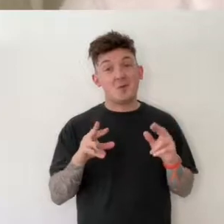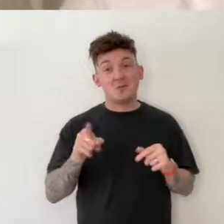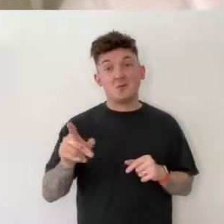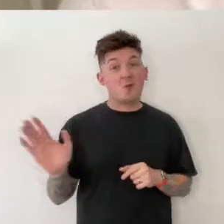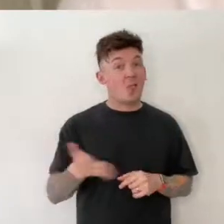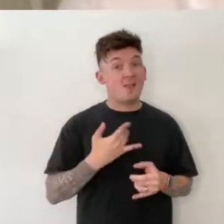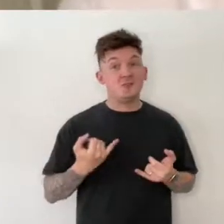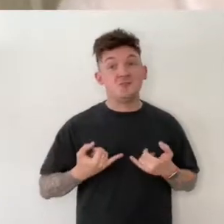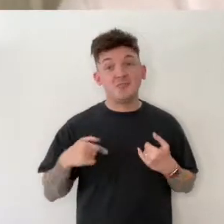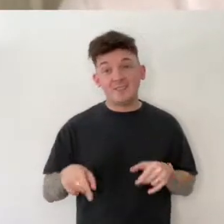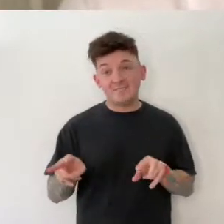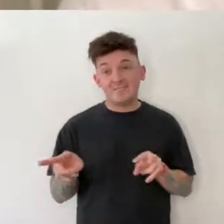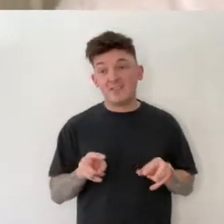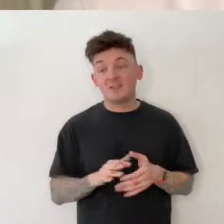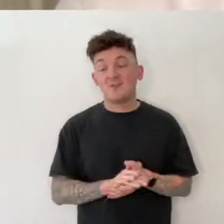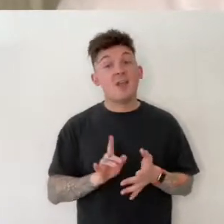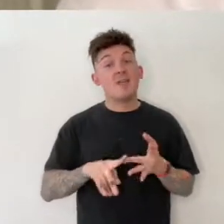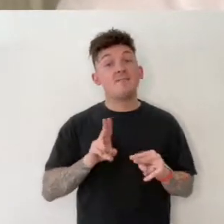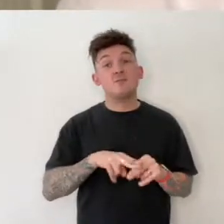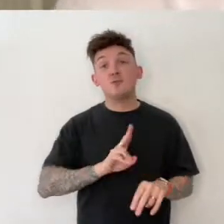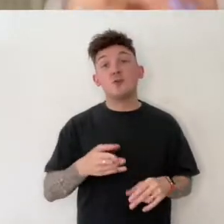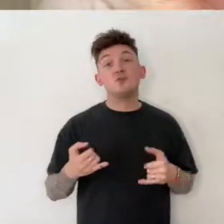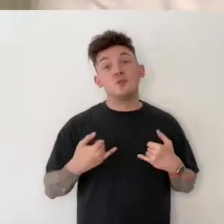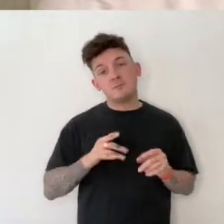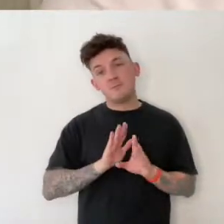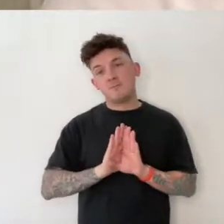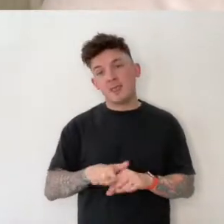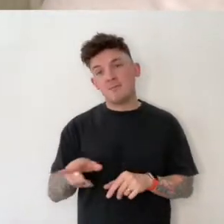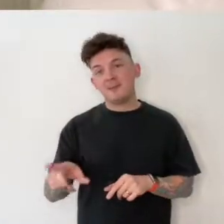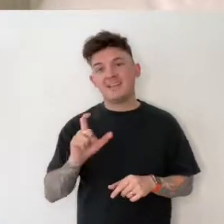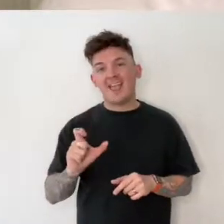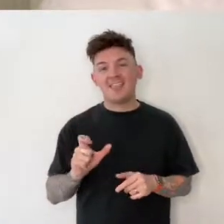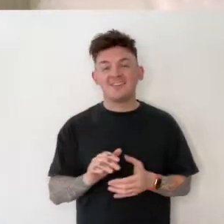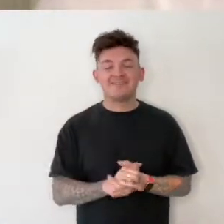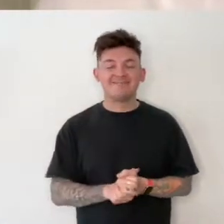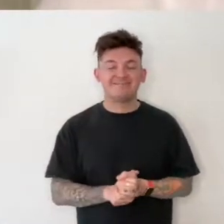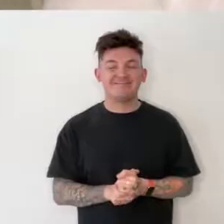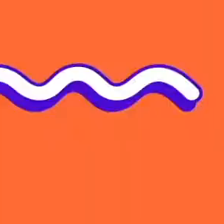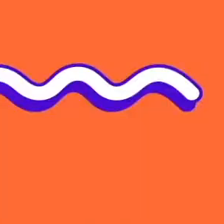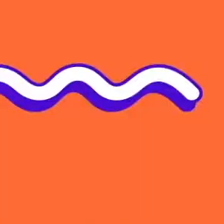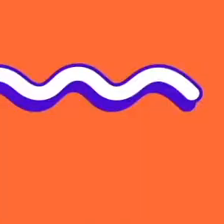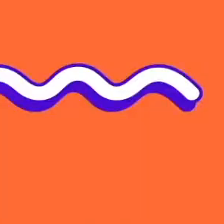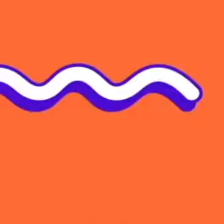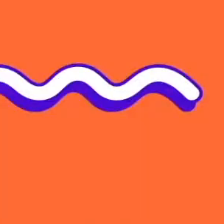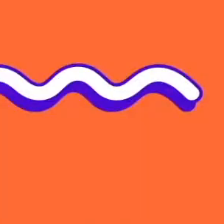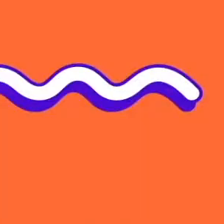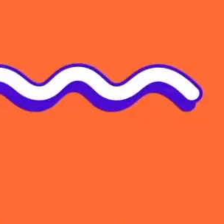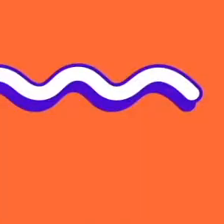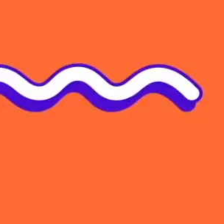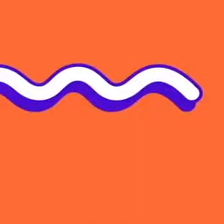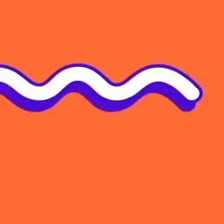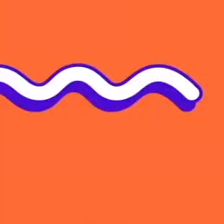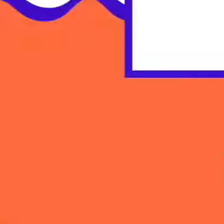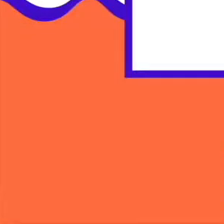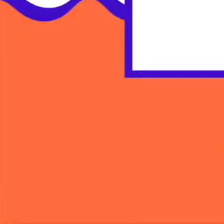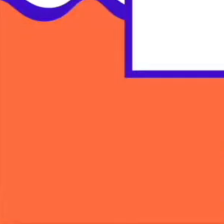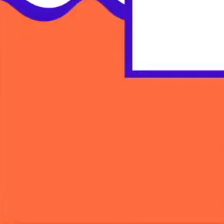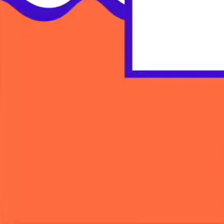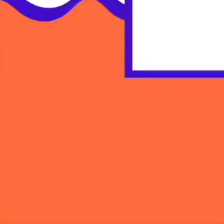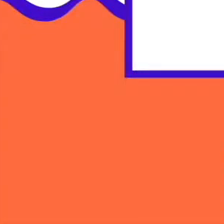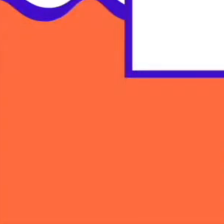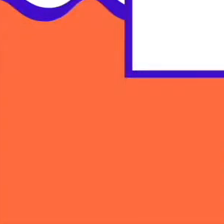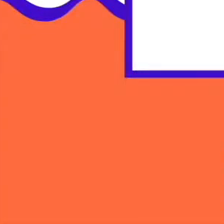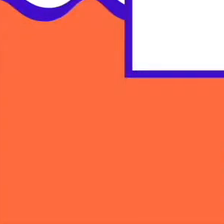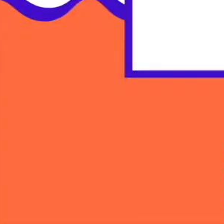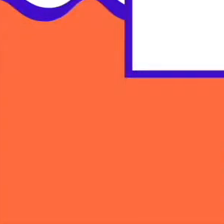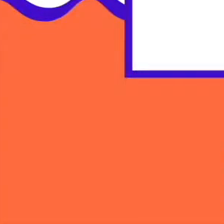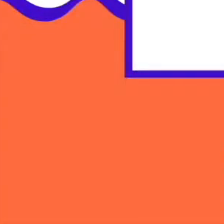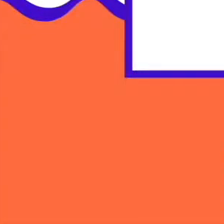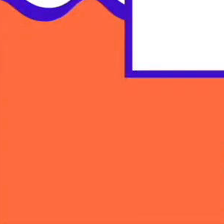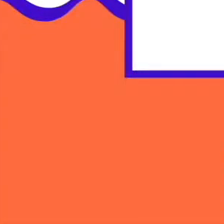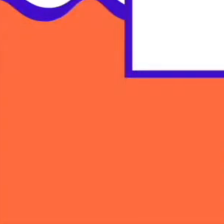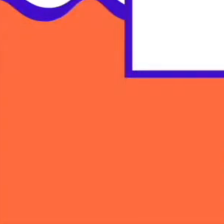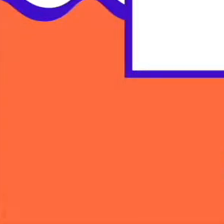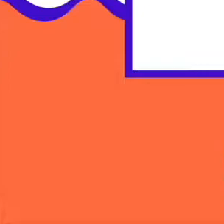to your expectations, if it hasn't then blame Cathy! this channel is all about positivity,